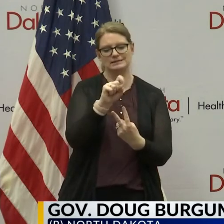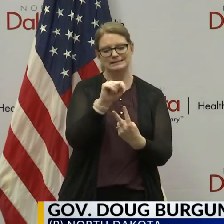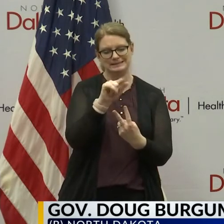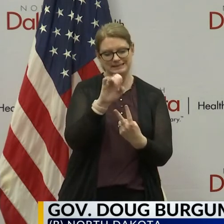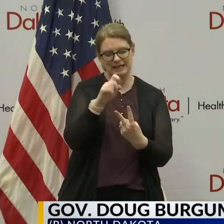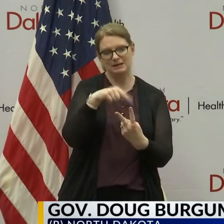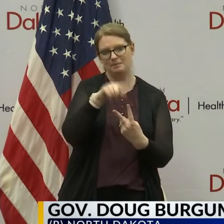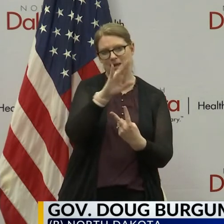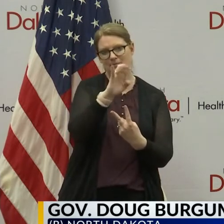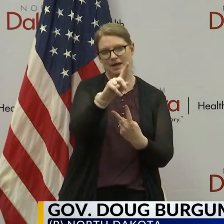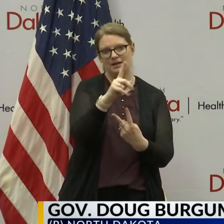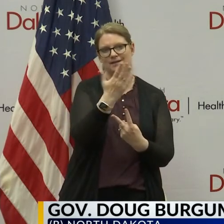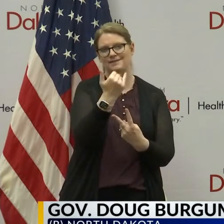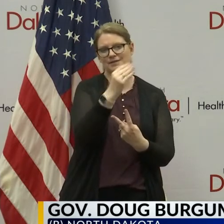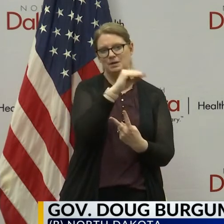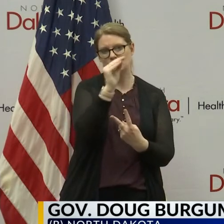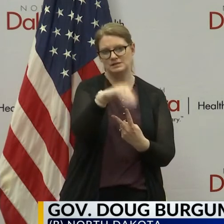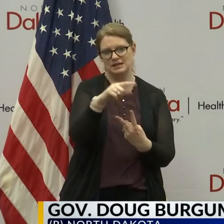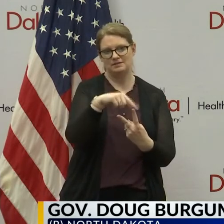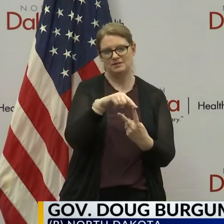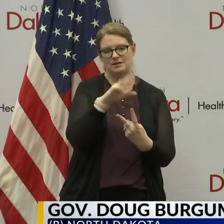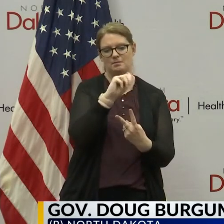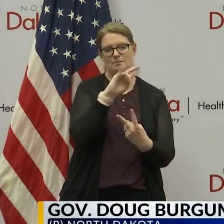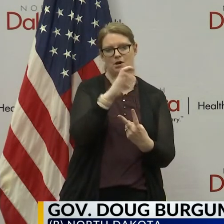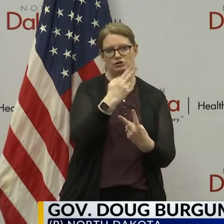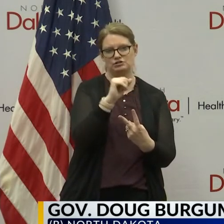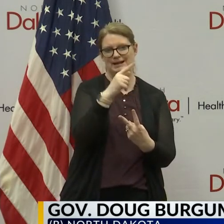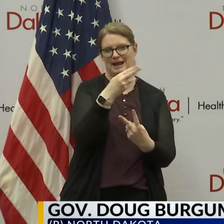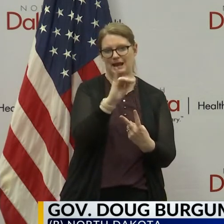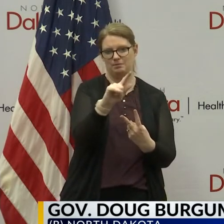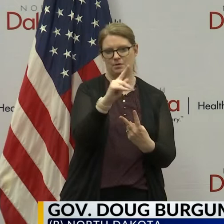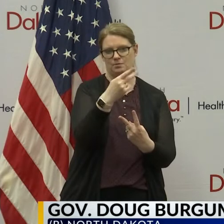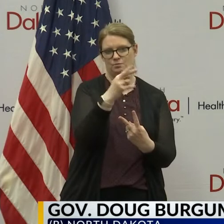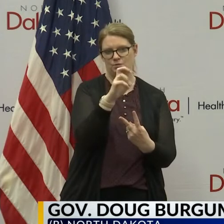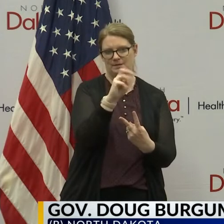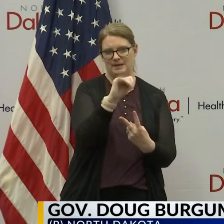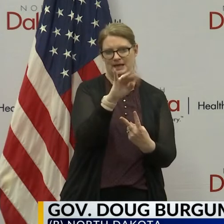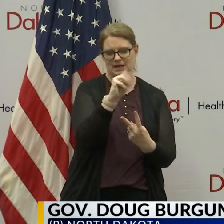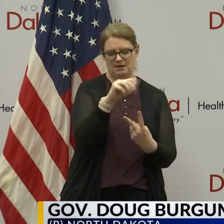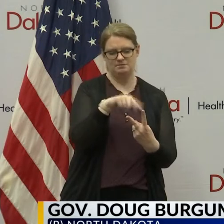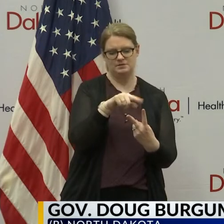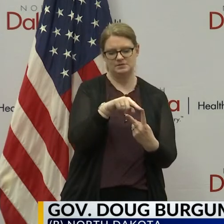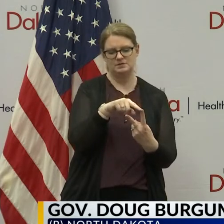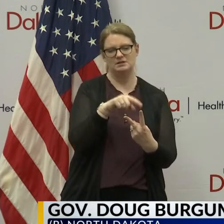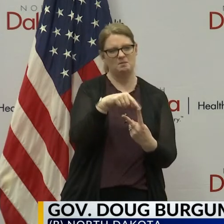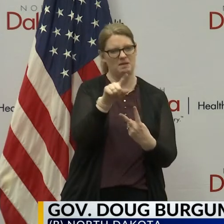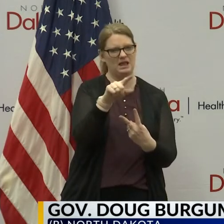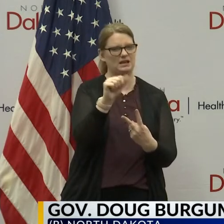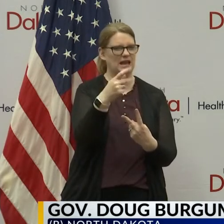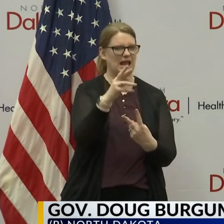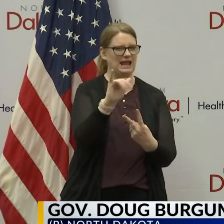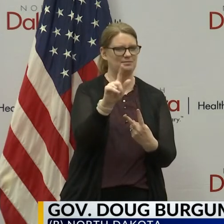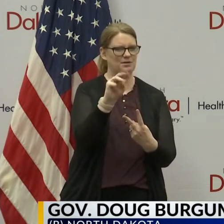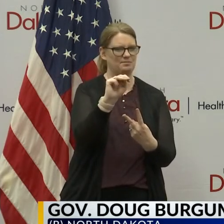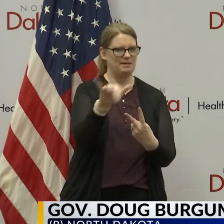NEWS IF YOU ARE A CUSTOMER OF EITHER OF THESE TWO COMPANIES. CUSTOMERS OF ALLSTATE MAY QUALIFY FOR A PAYBACK OF 15